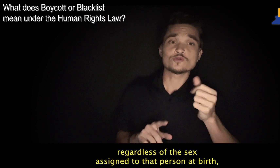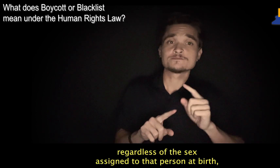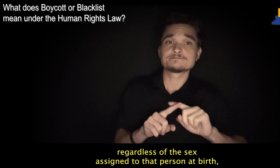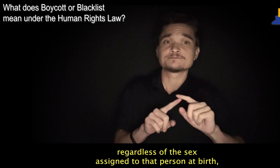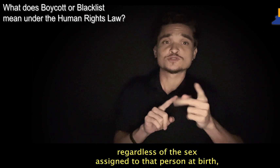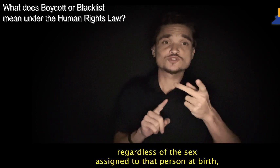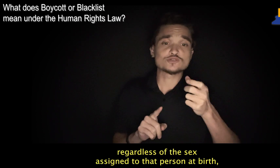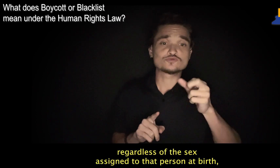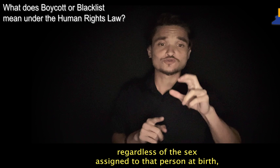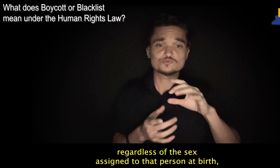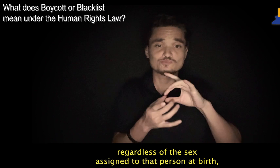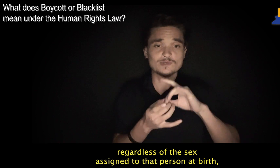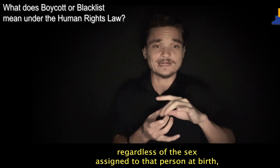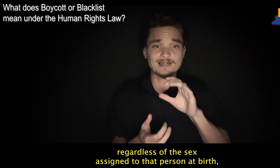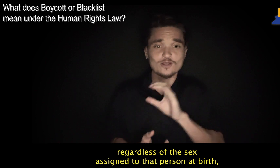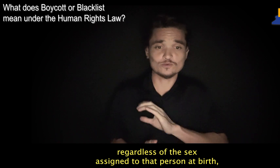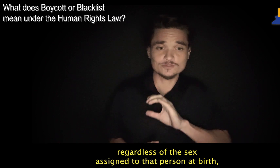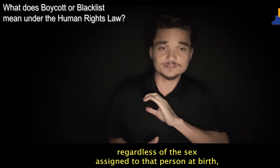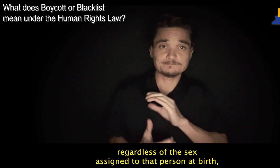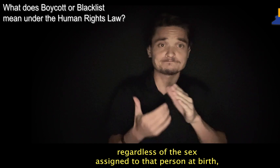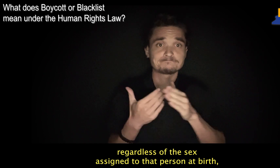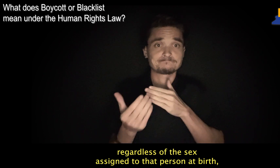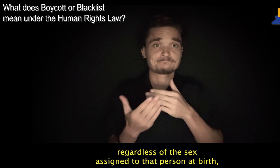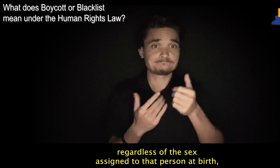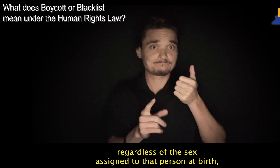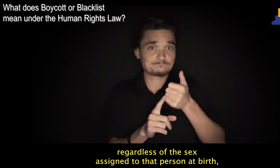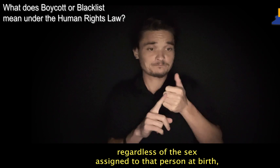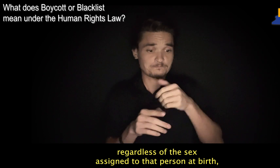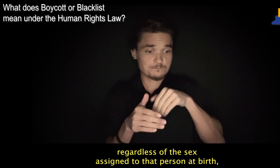regardless of the sex assigned to that person at birth,